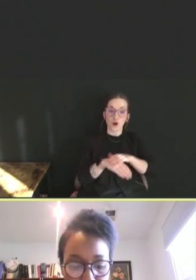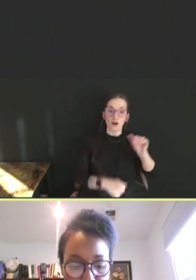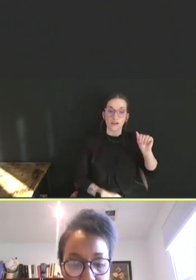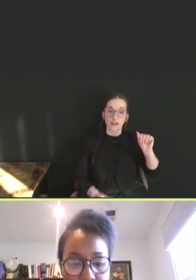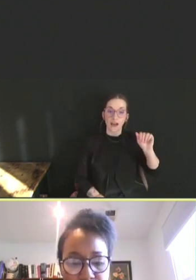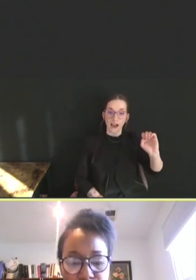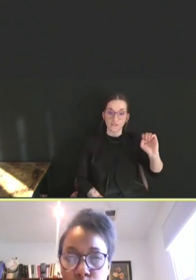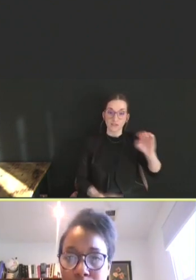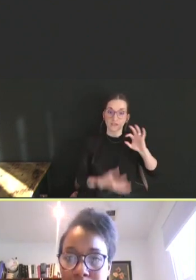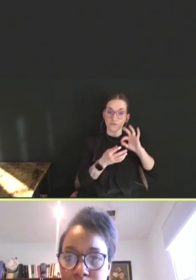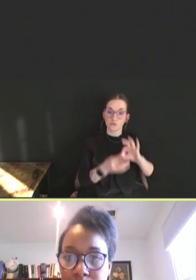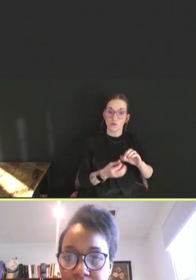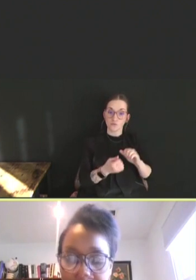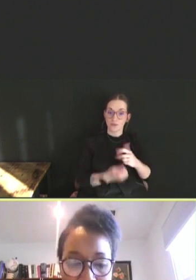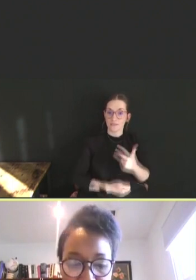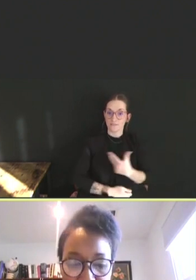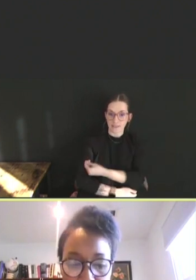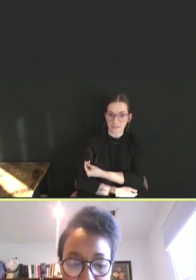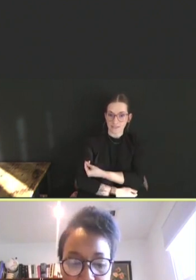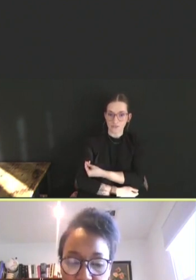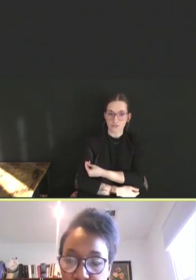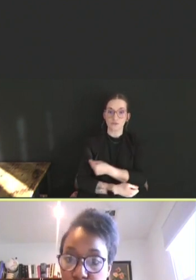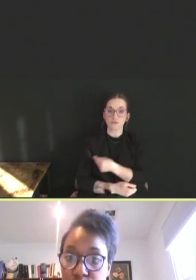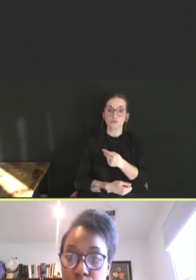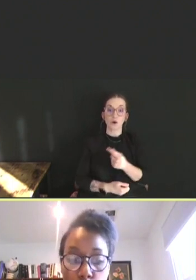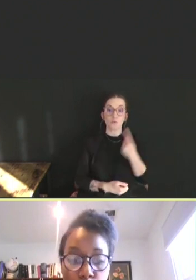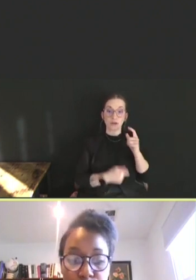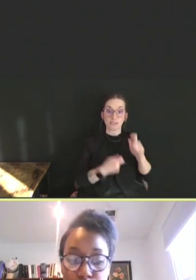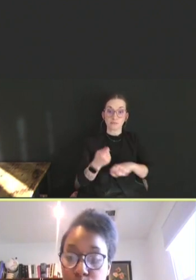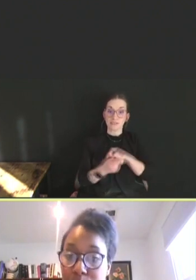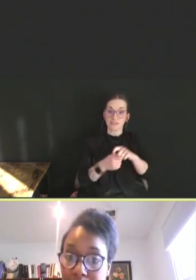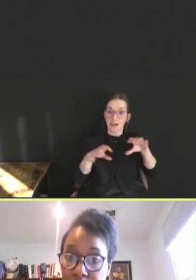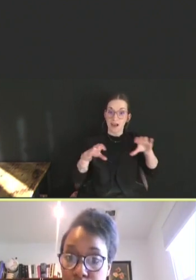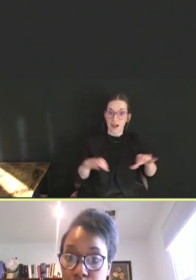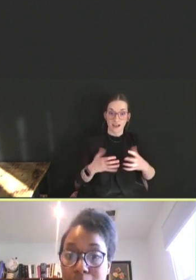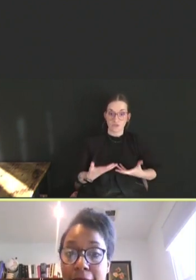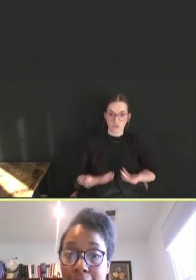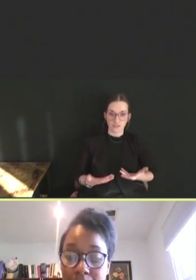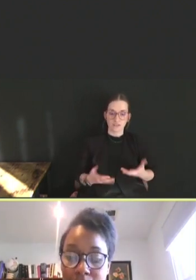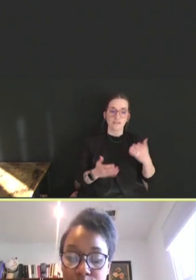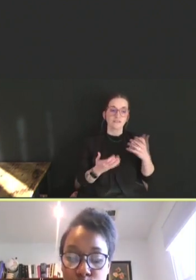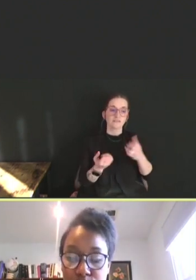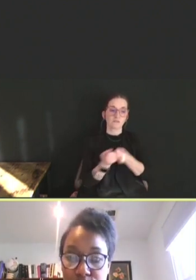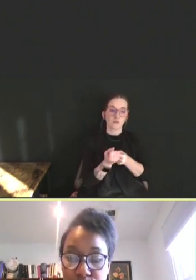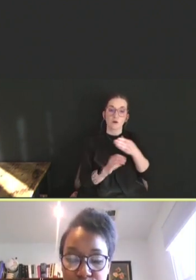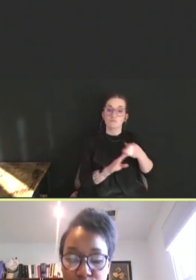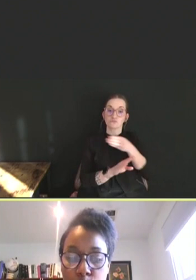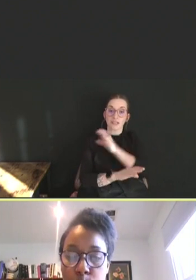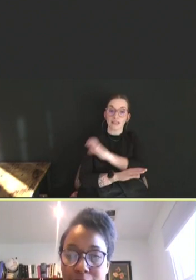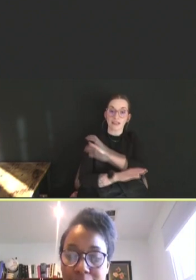And so, one specific action is to support preclinical and clinical research related